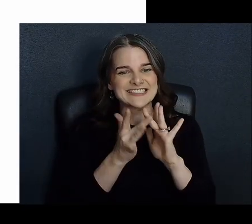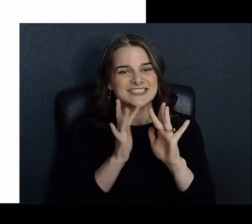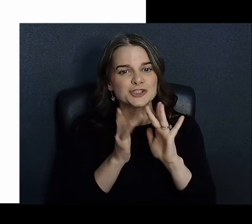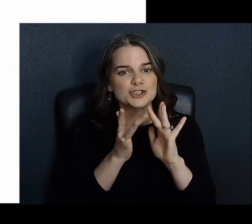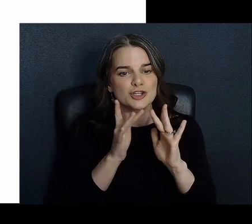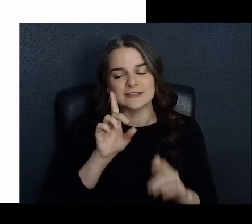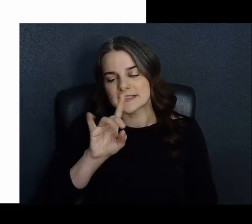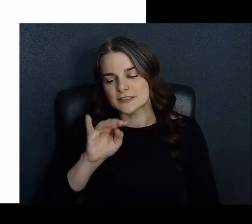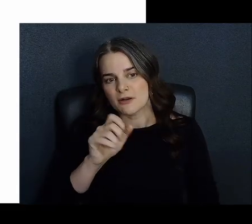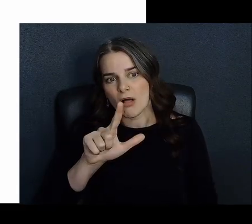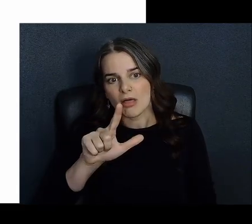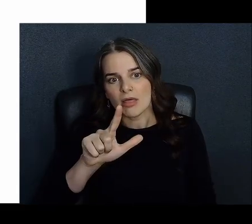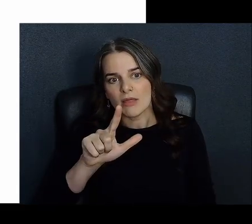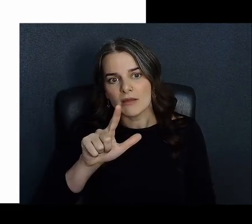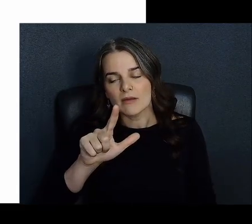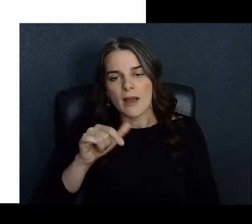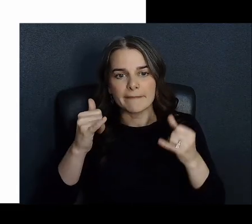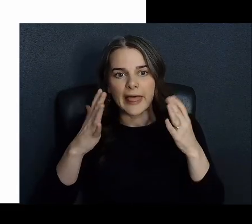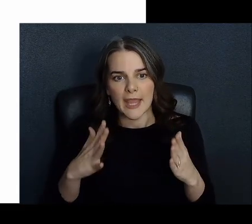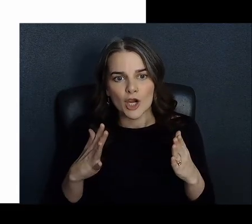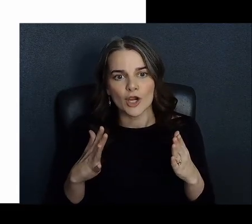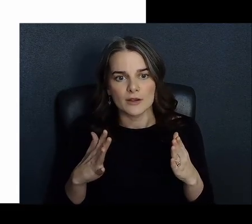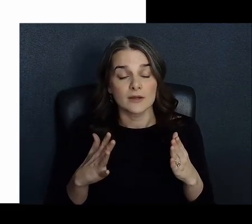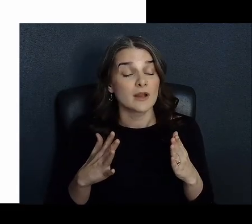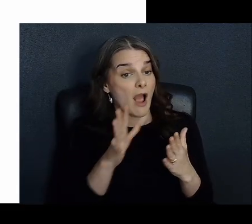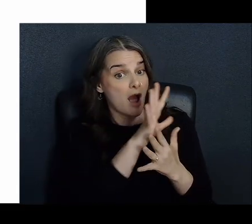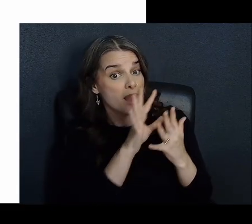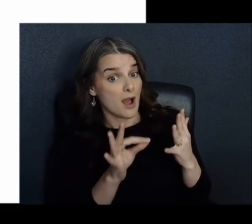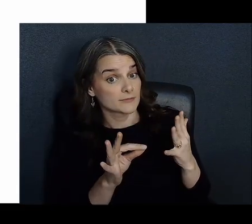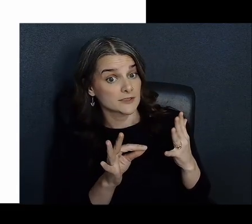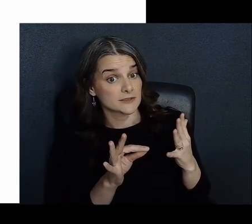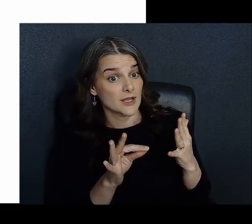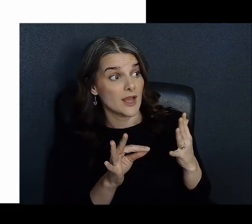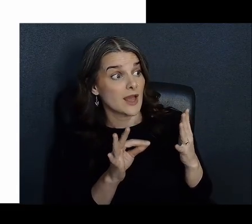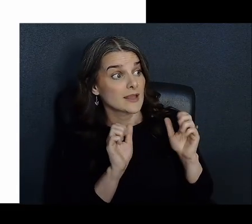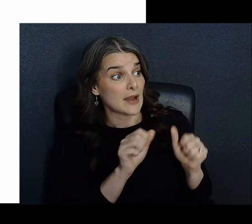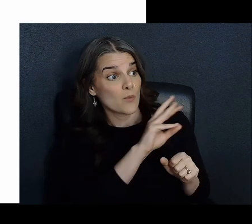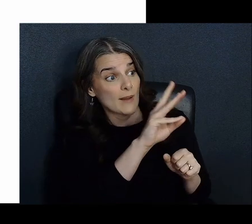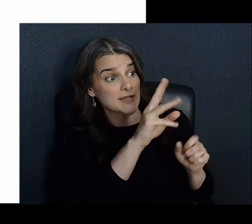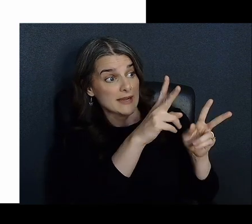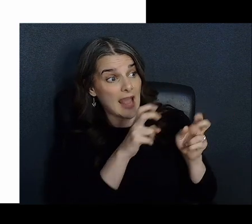and they also have options where you can download from their mobile website on your phone,